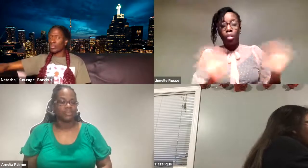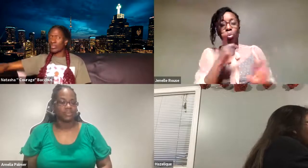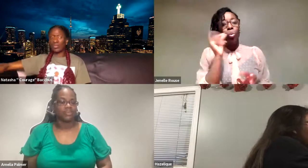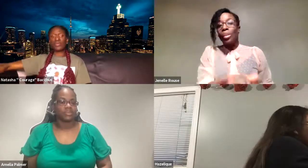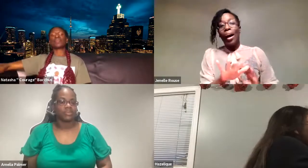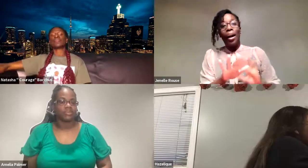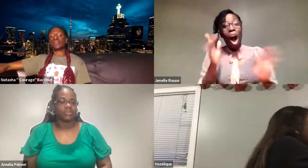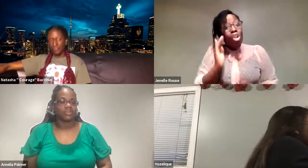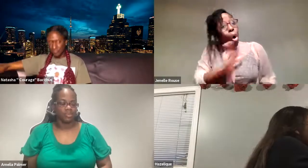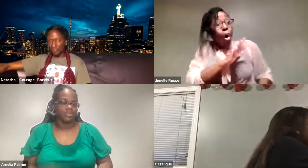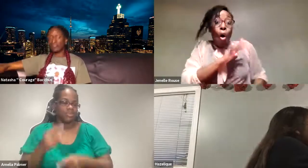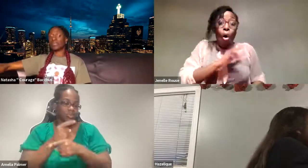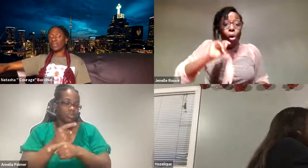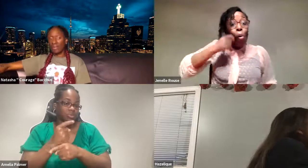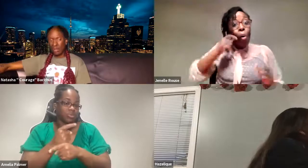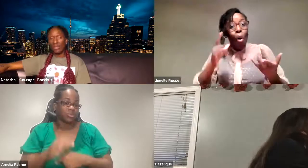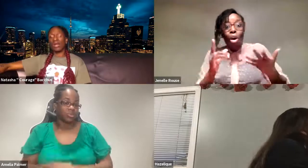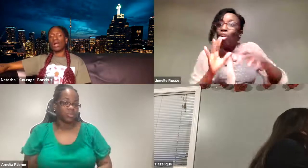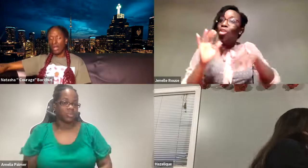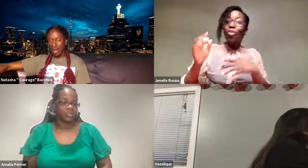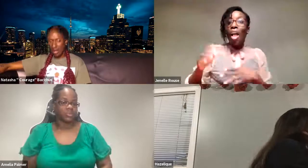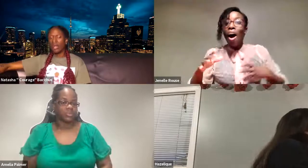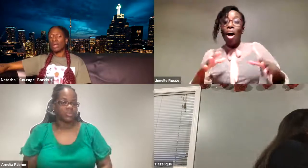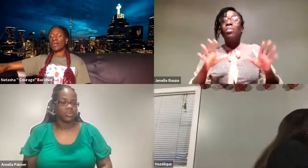even if it isn't your own. no, don't do that. don't do that. maybe you might think a form of